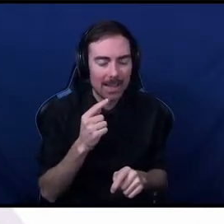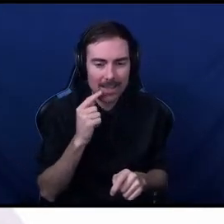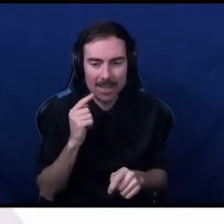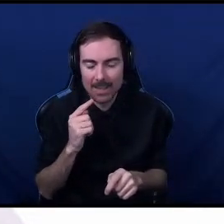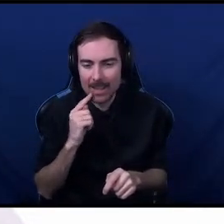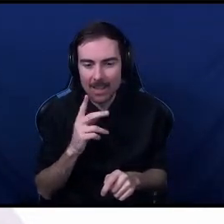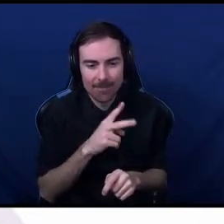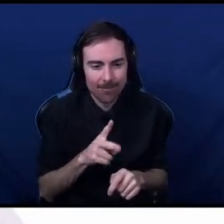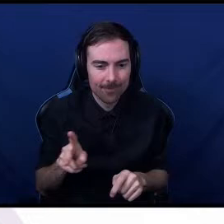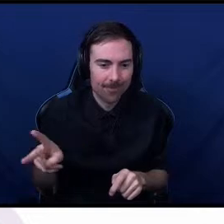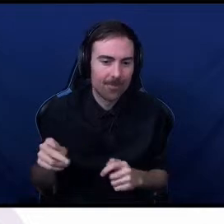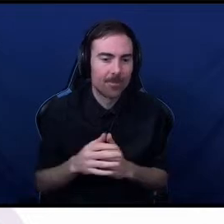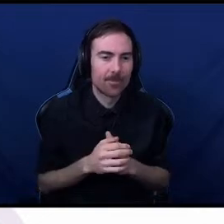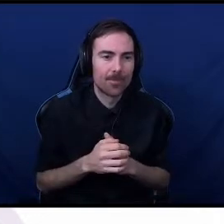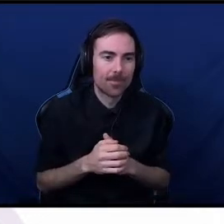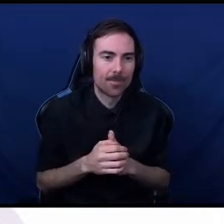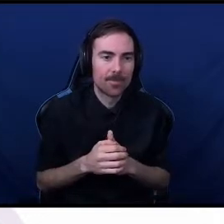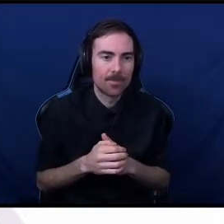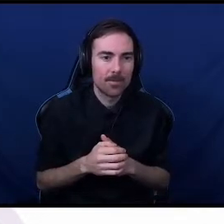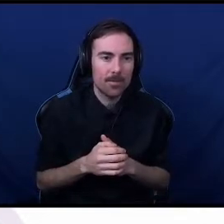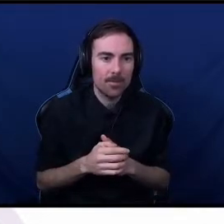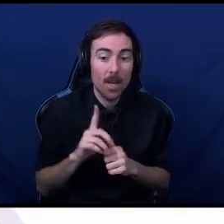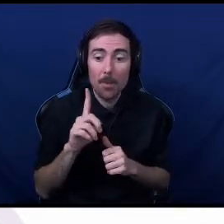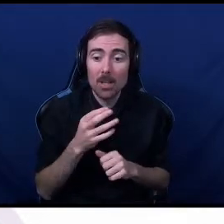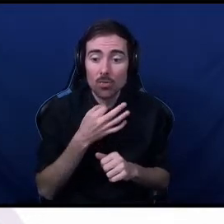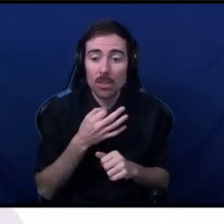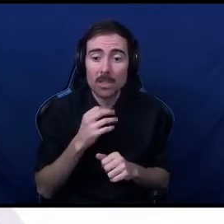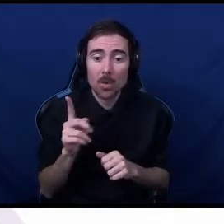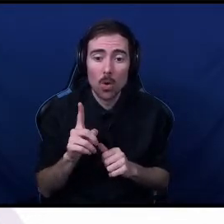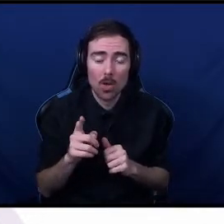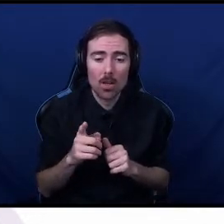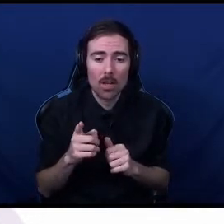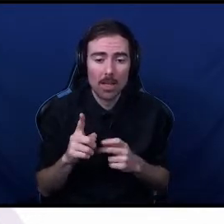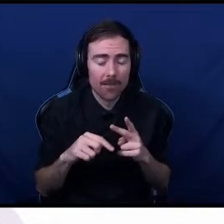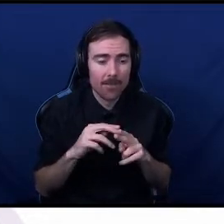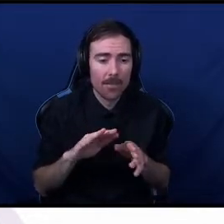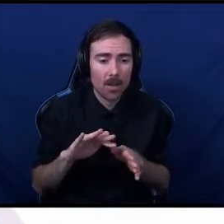But I think the risks can be excluding people. And I mean,